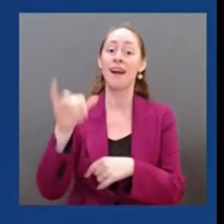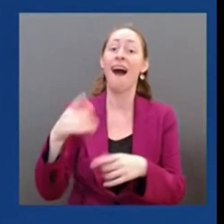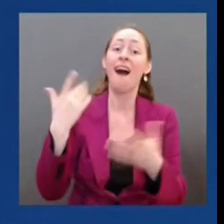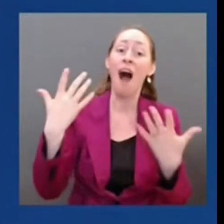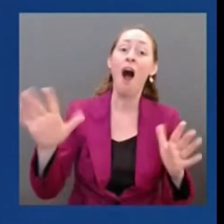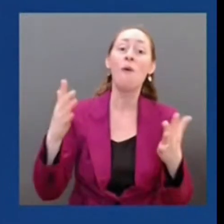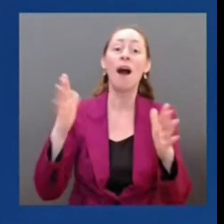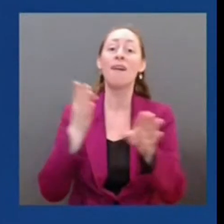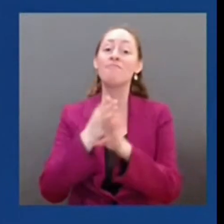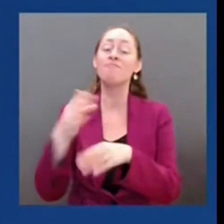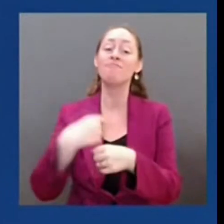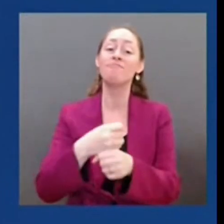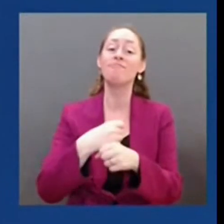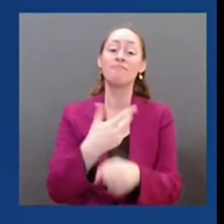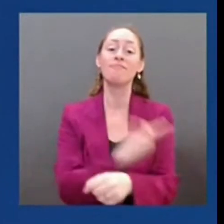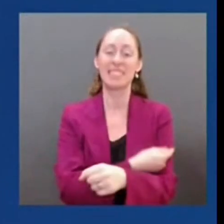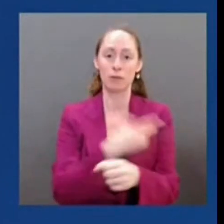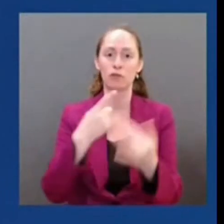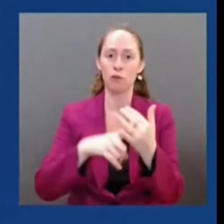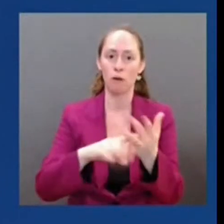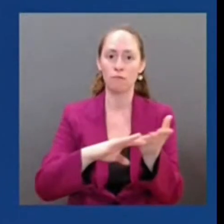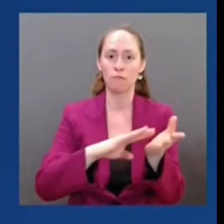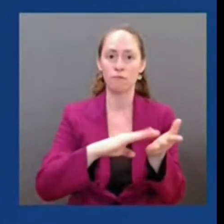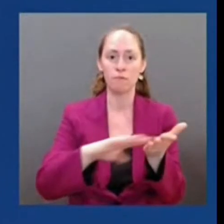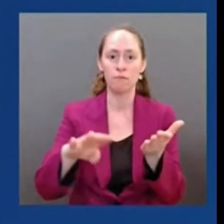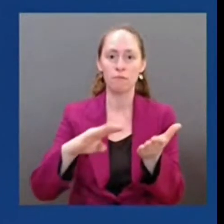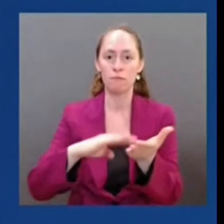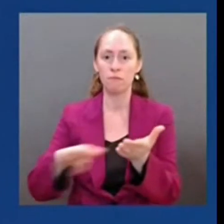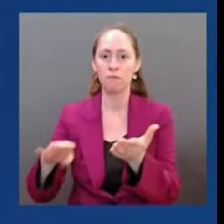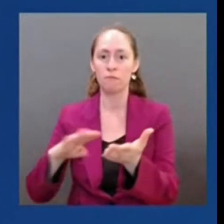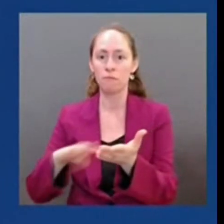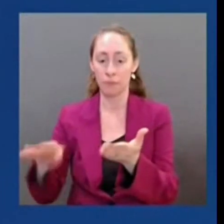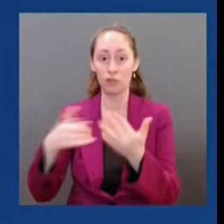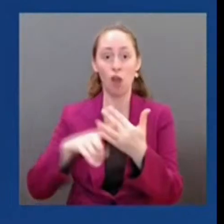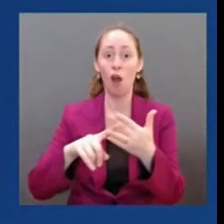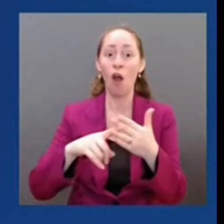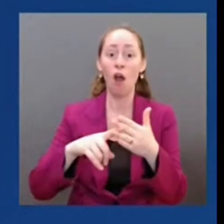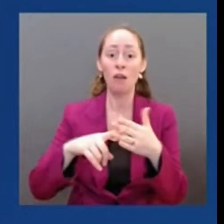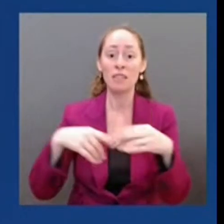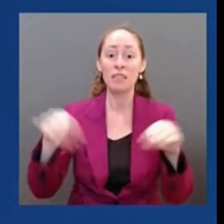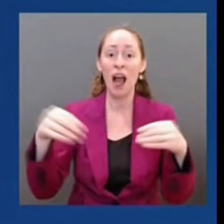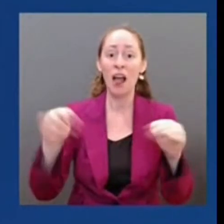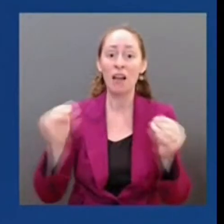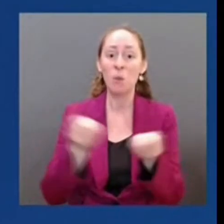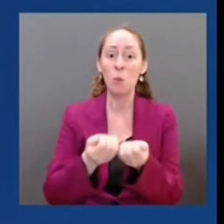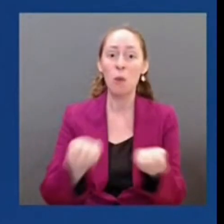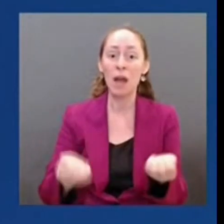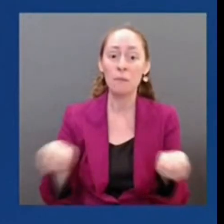AND DOMESTIC MANUFACTURERS ARE LAYING OFF WORKERS AND SHUTTING DOWN PRODUCTION LINES. IN THE UPCOME WEEKS THEY WILL SELL OFF EQUIPMENT AND GET OUT